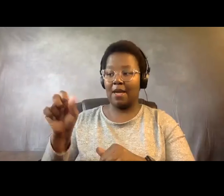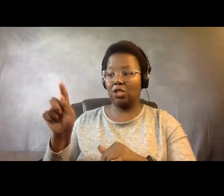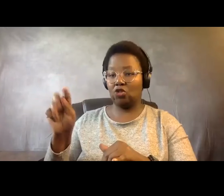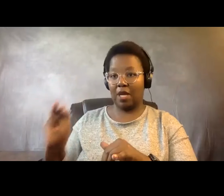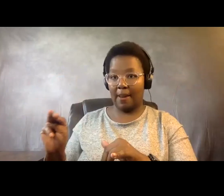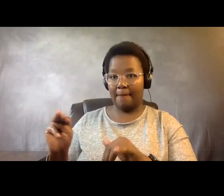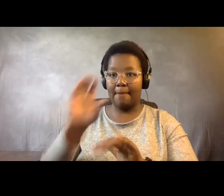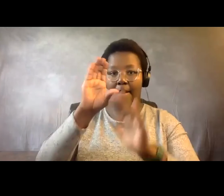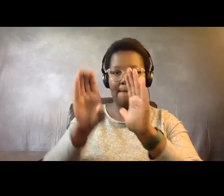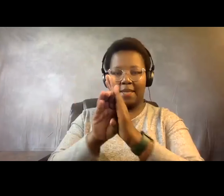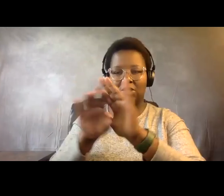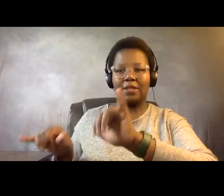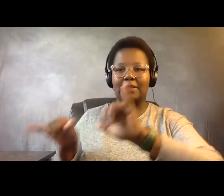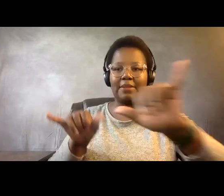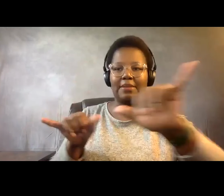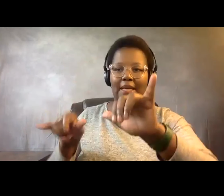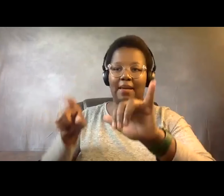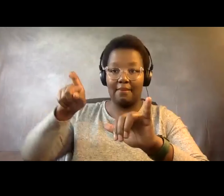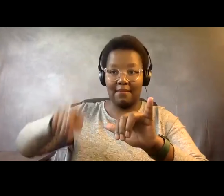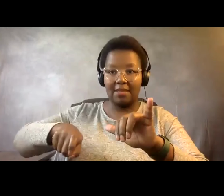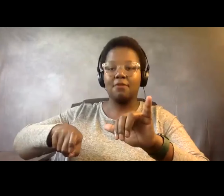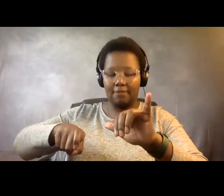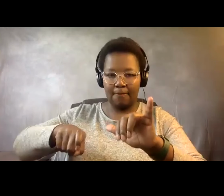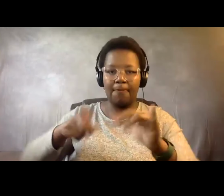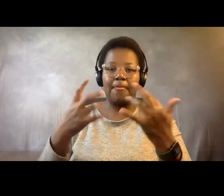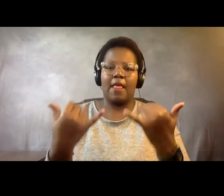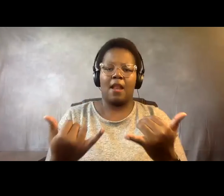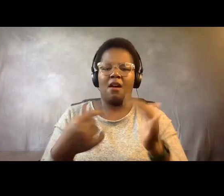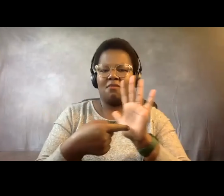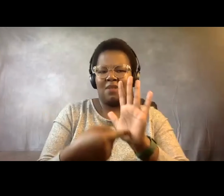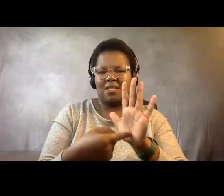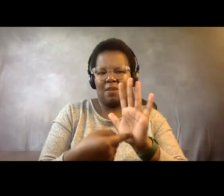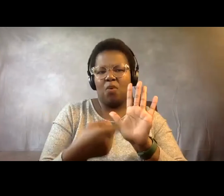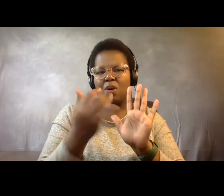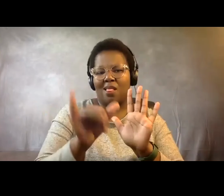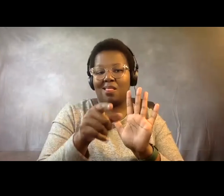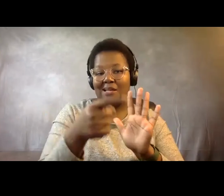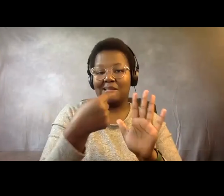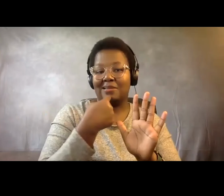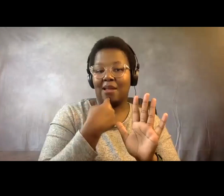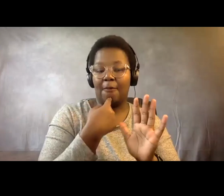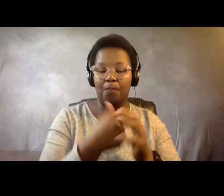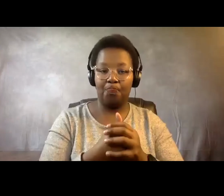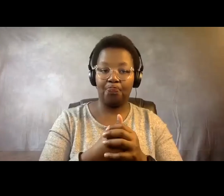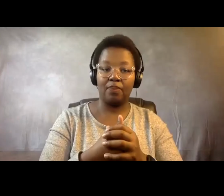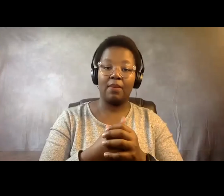with that. But here I have a very specific example, where in order to gain some space